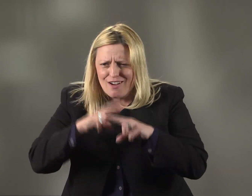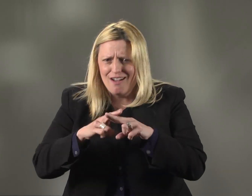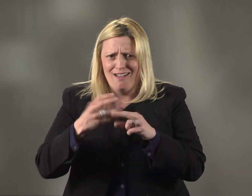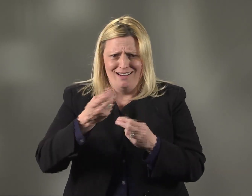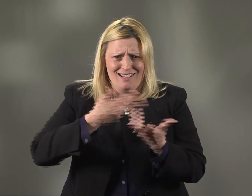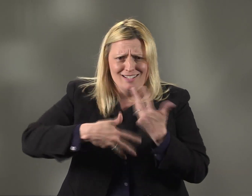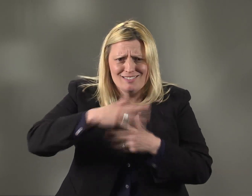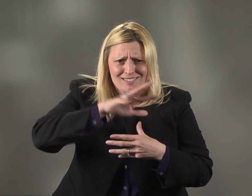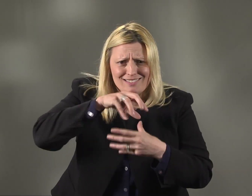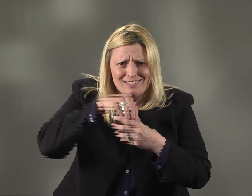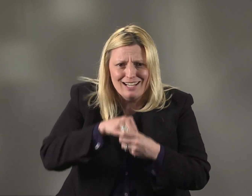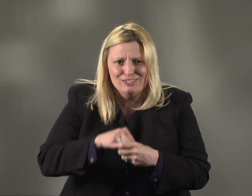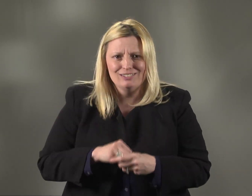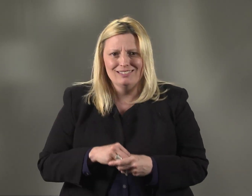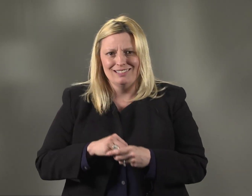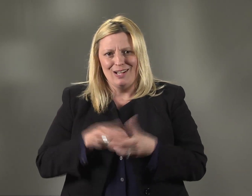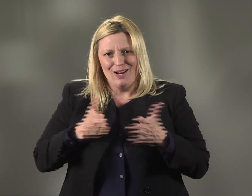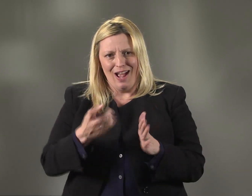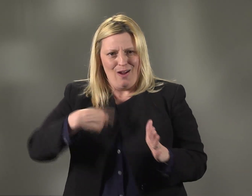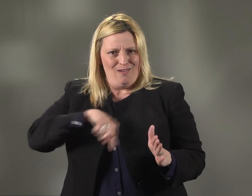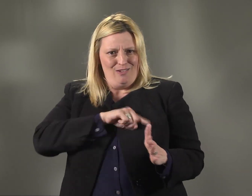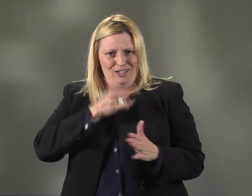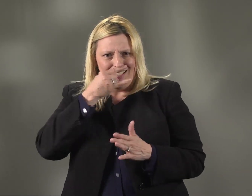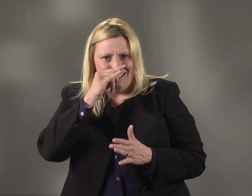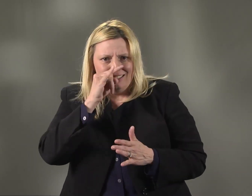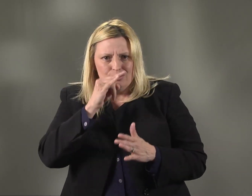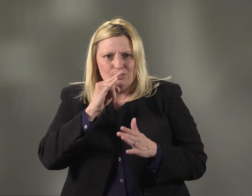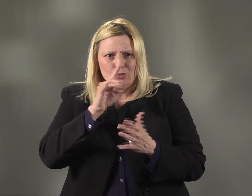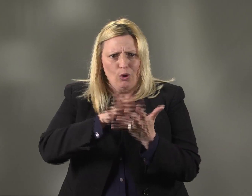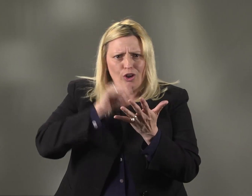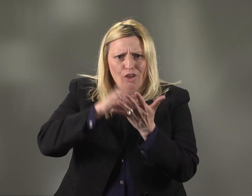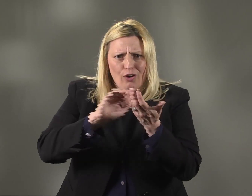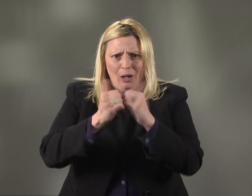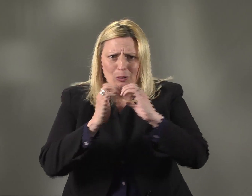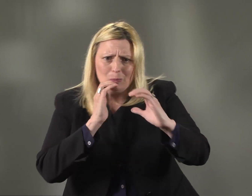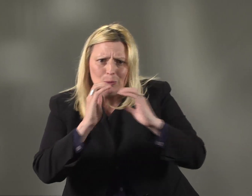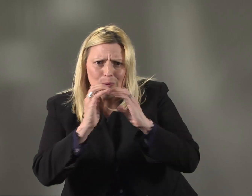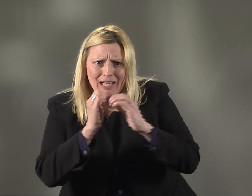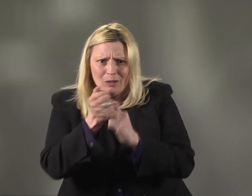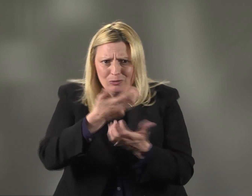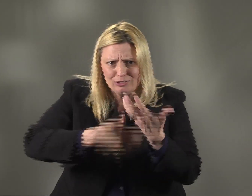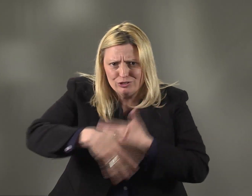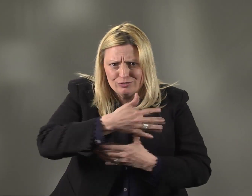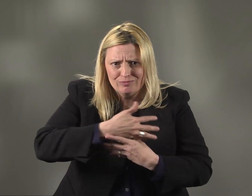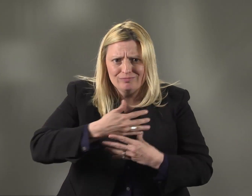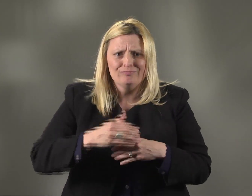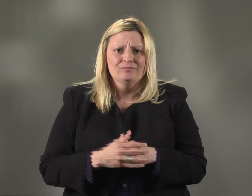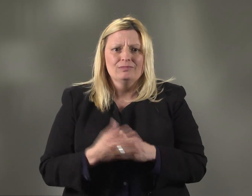She made it engaging and fun and allowed for kids to learn how to communicate with each other and ask questions.